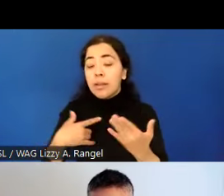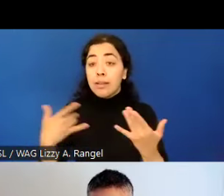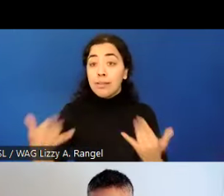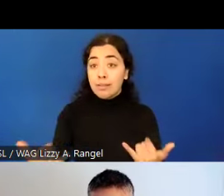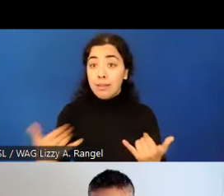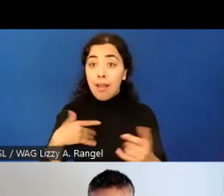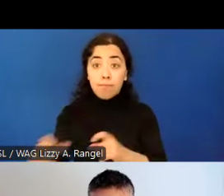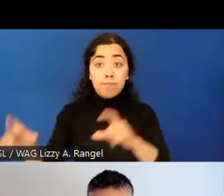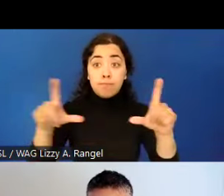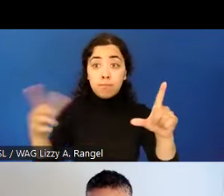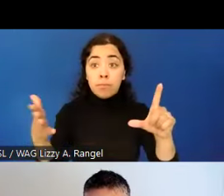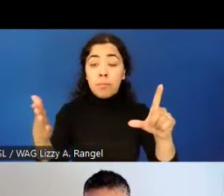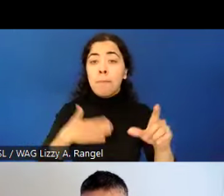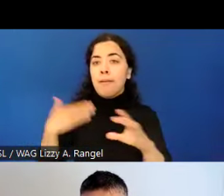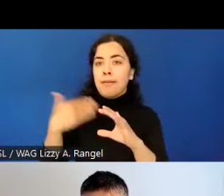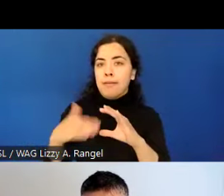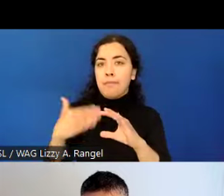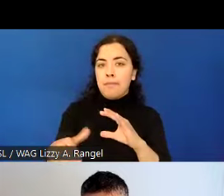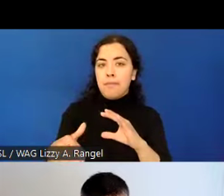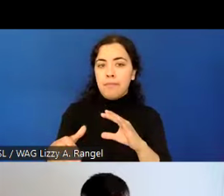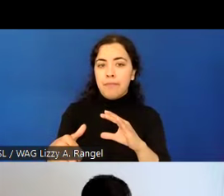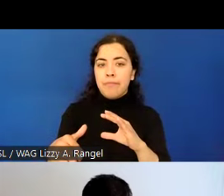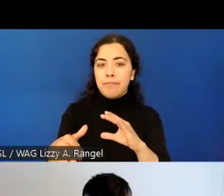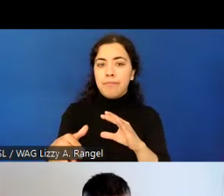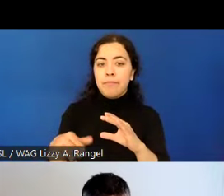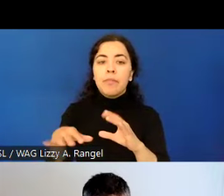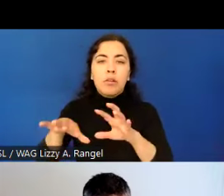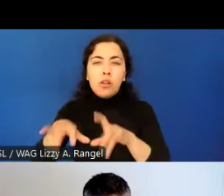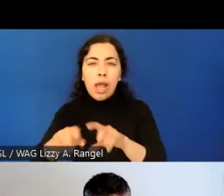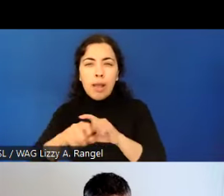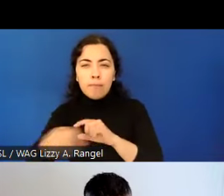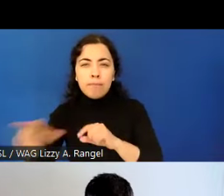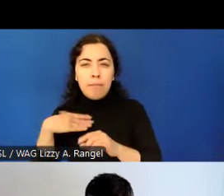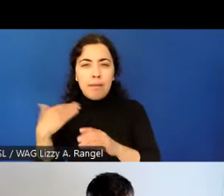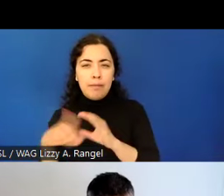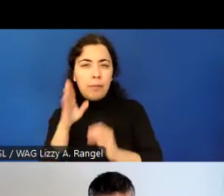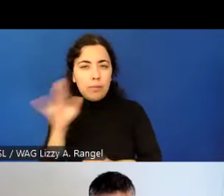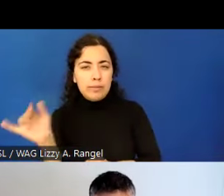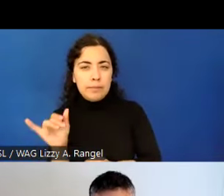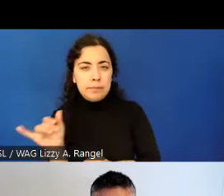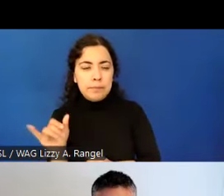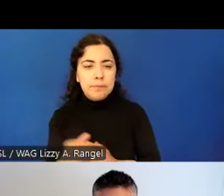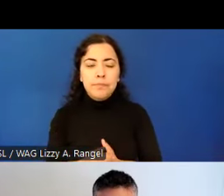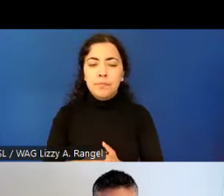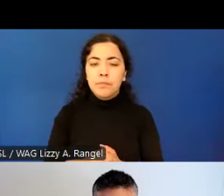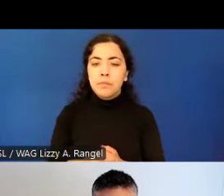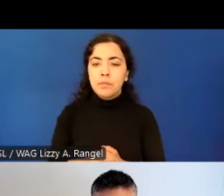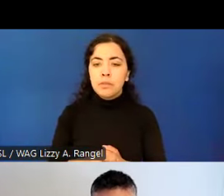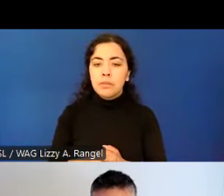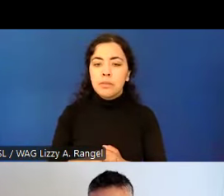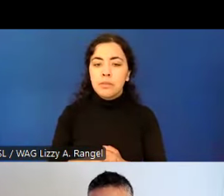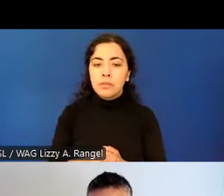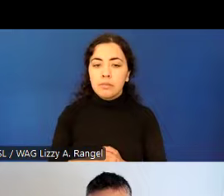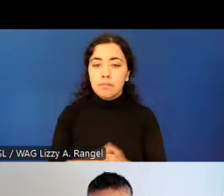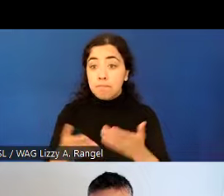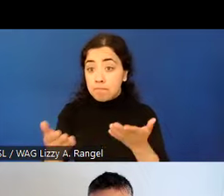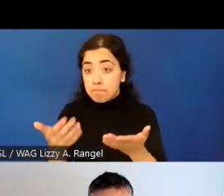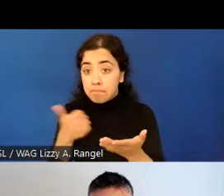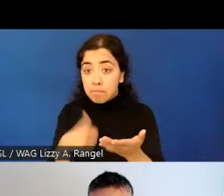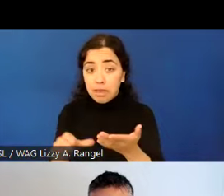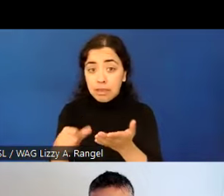address here. And I'll also put it in the chat. I'm happy to get in conversation with you and